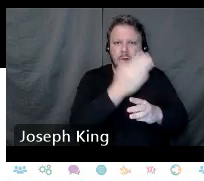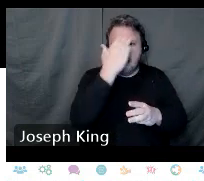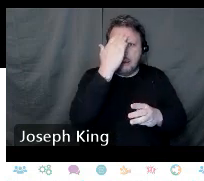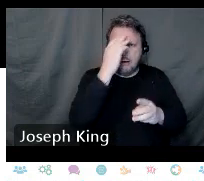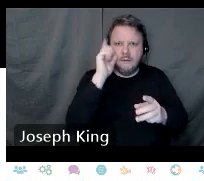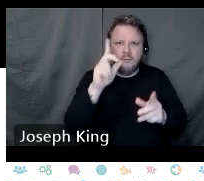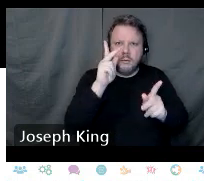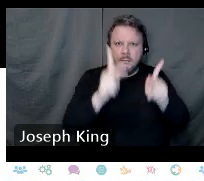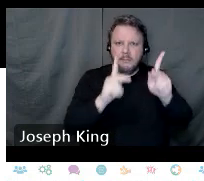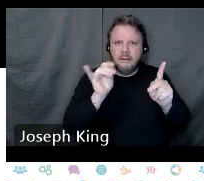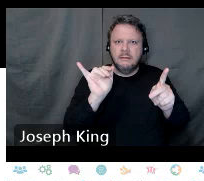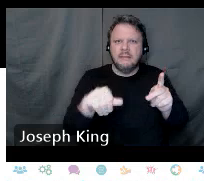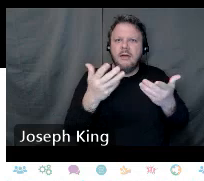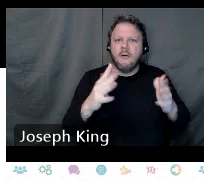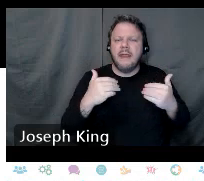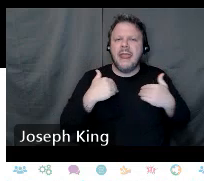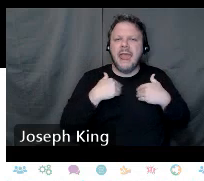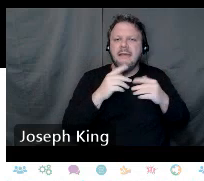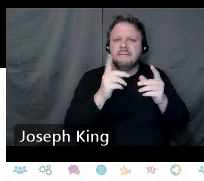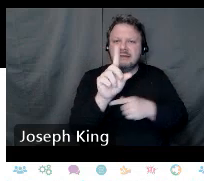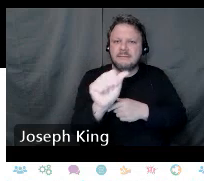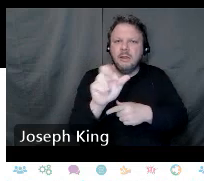Especially for people that already have disabilities or people who are aging.